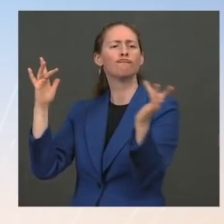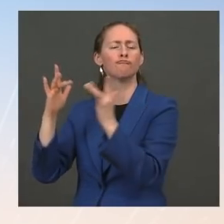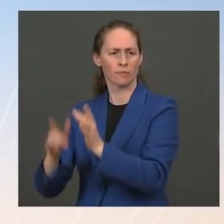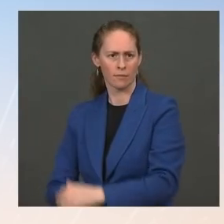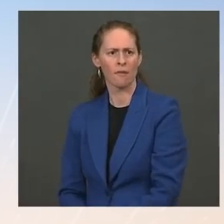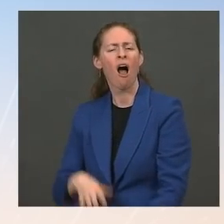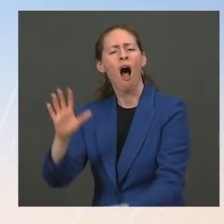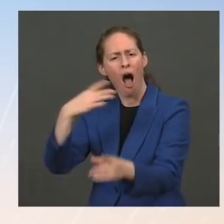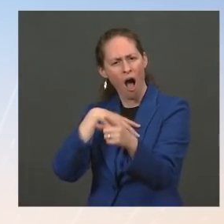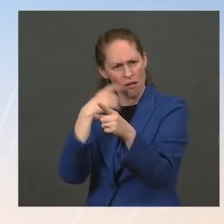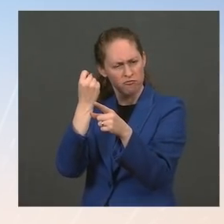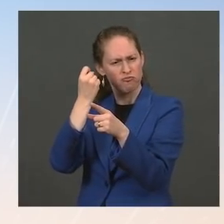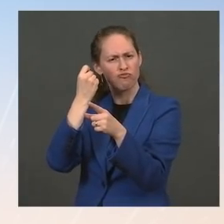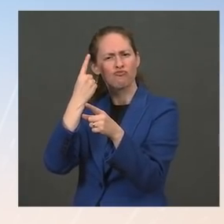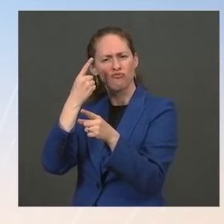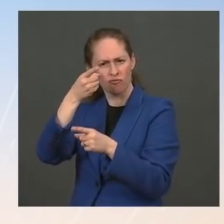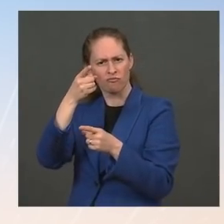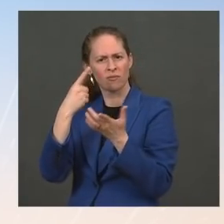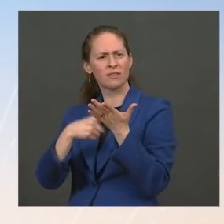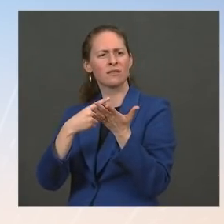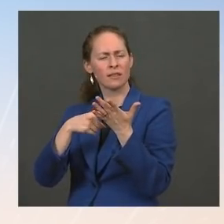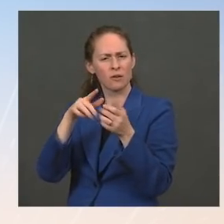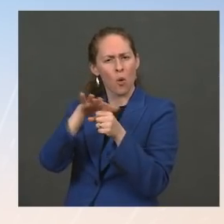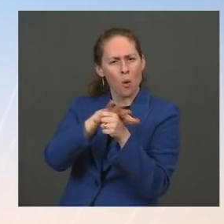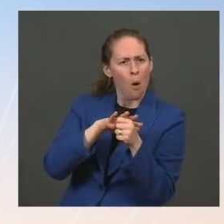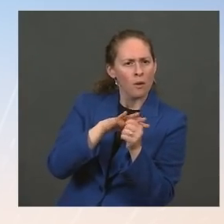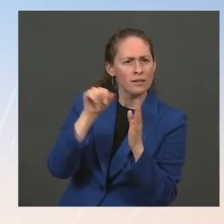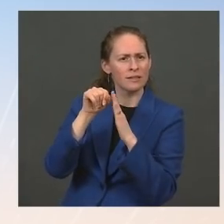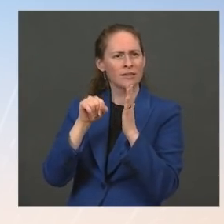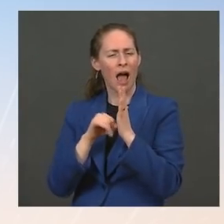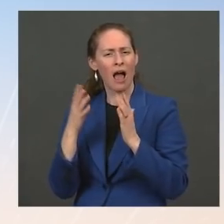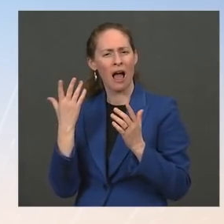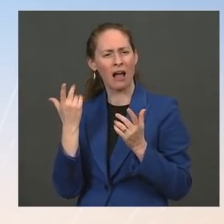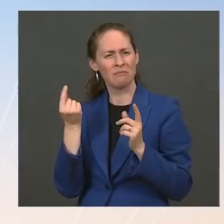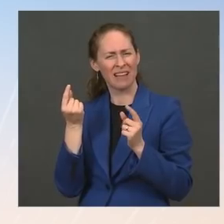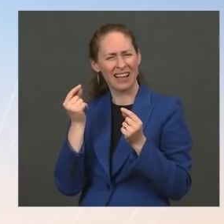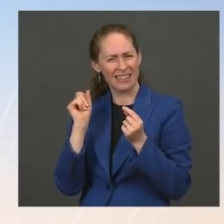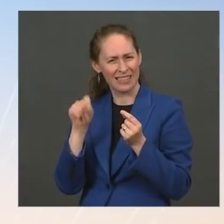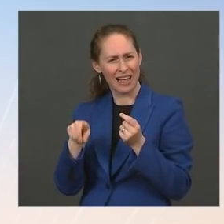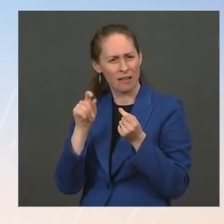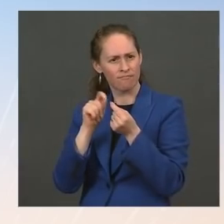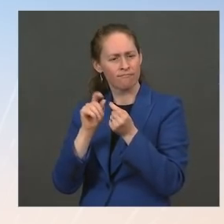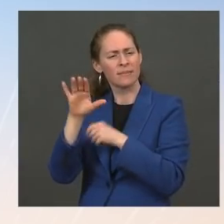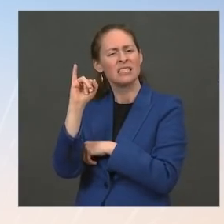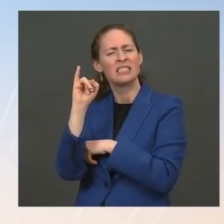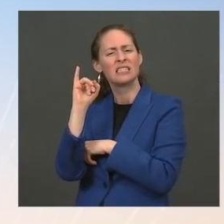but maybe you can elaborate more on whether he thinks these -- these areas that have done away with mask mandates